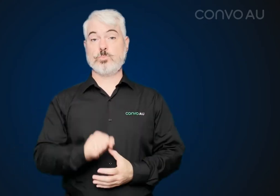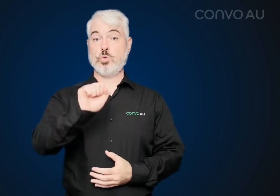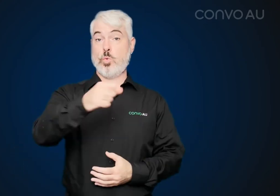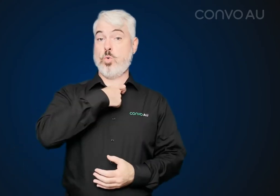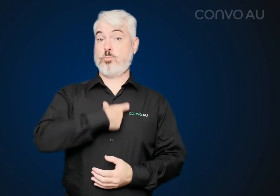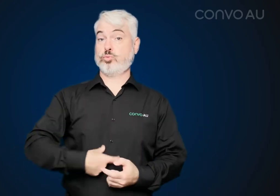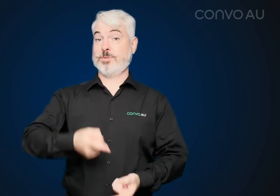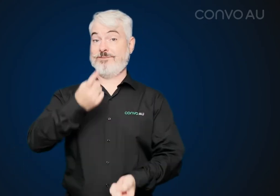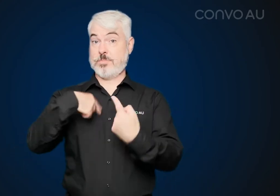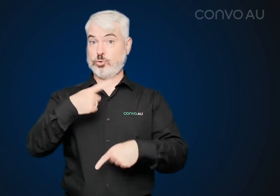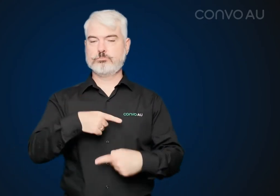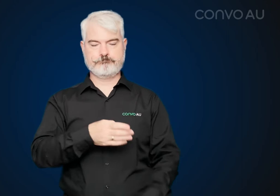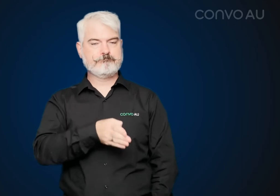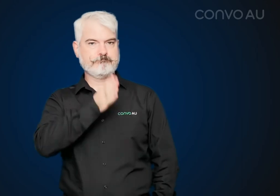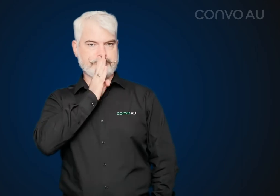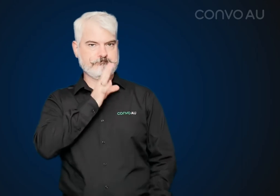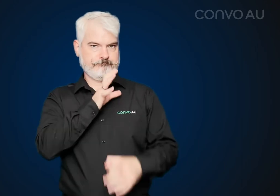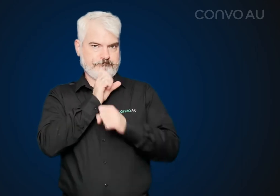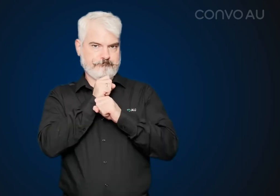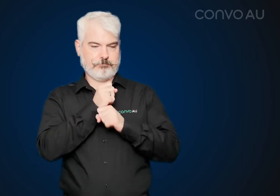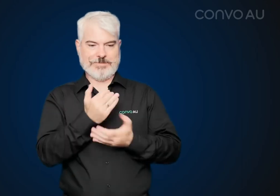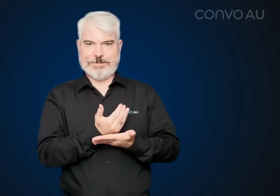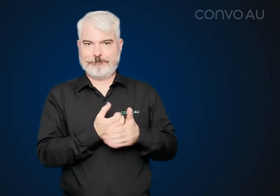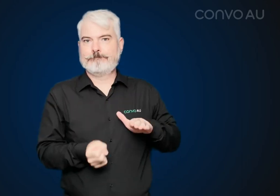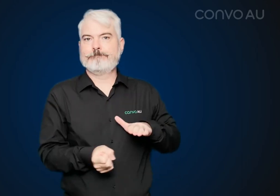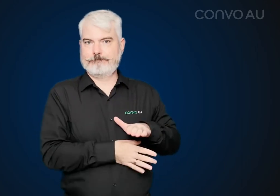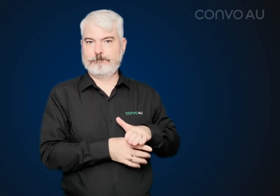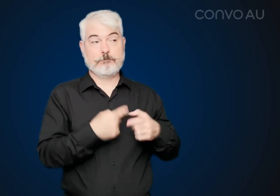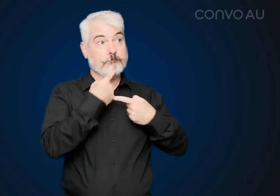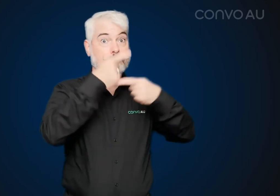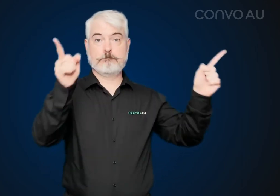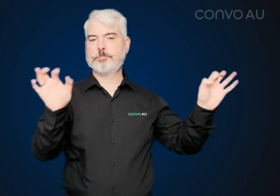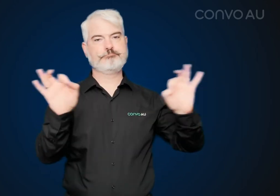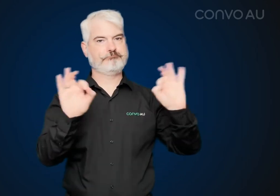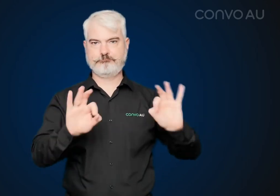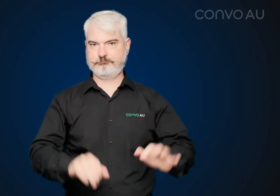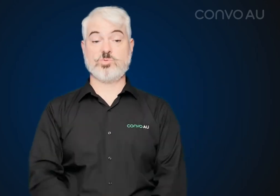we will keep all personal information strictly confidential.